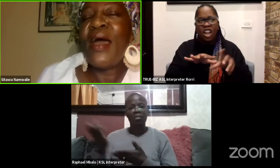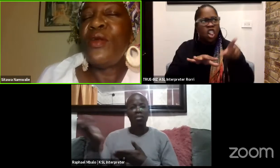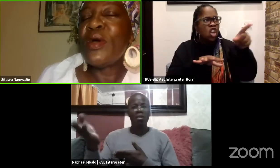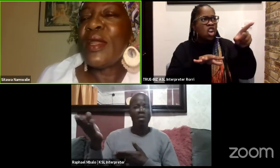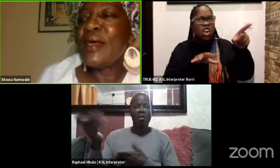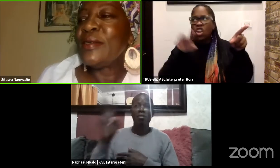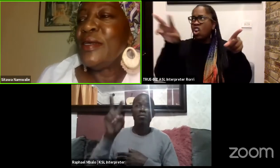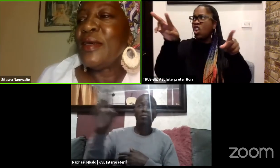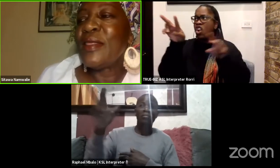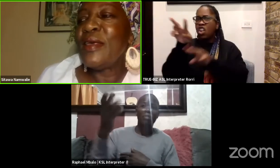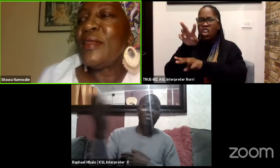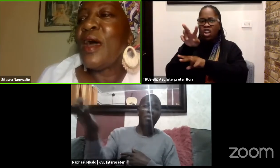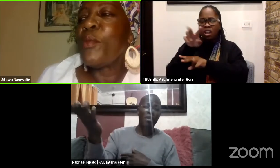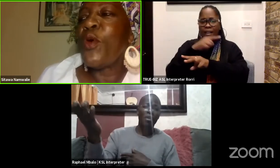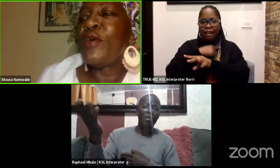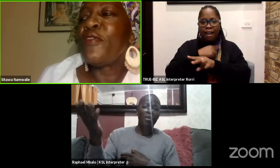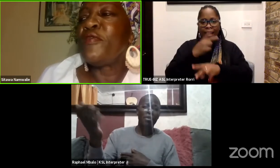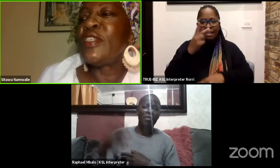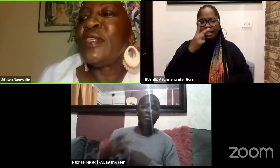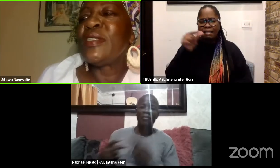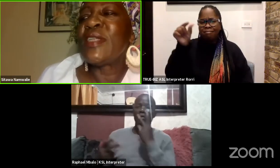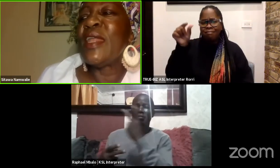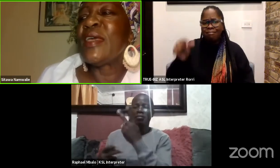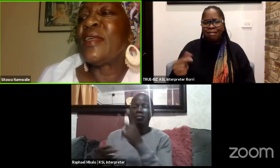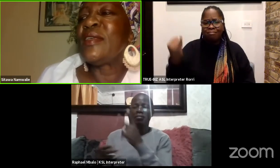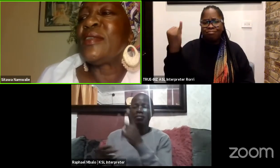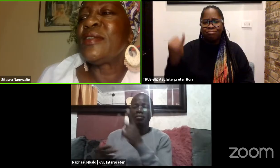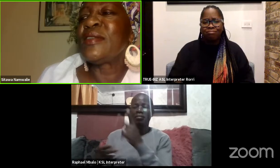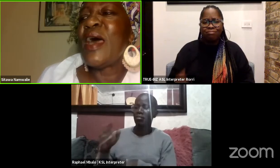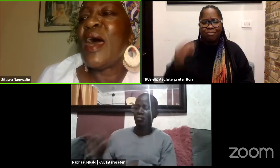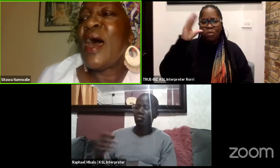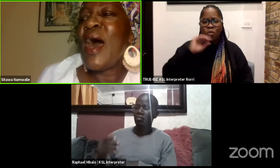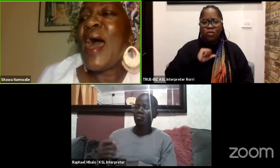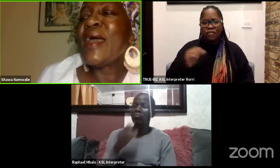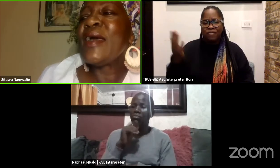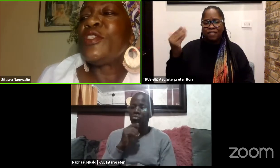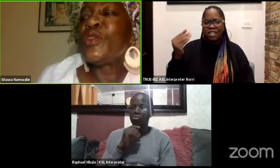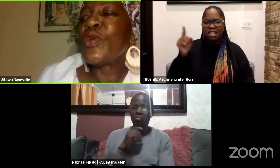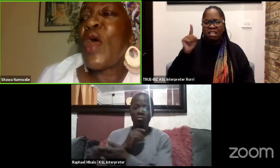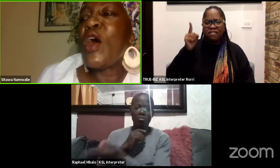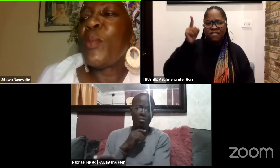I look and I see a thin young boy 15 standing in the distance, anchored to the ground,